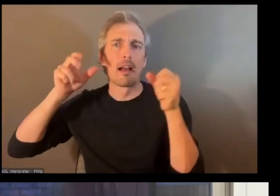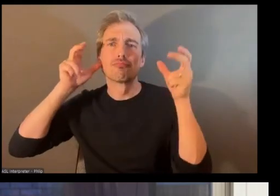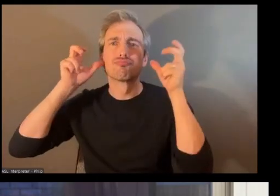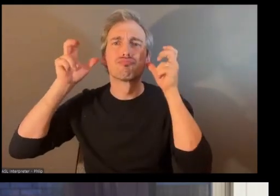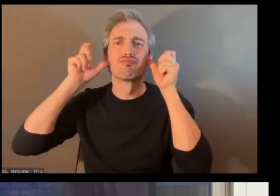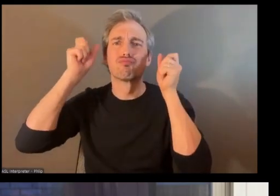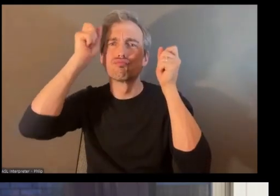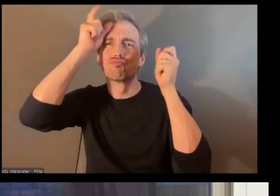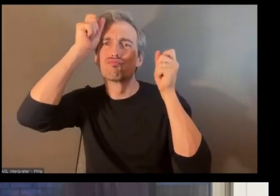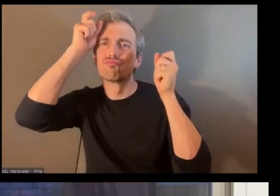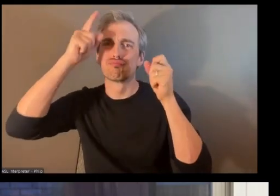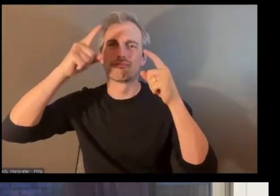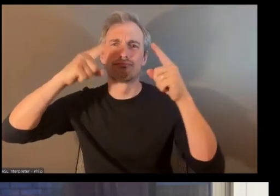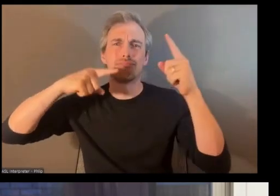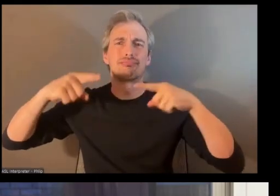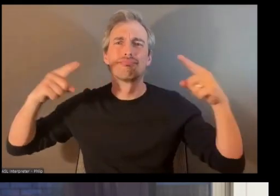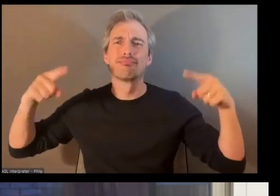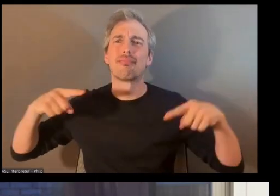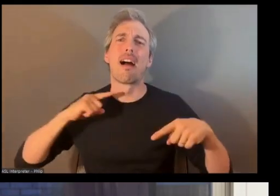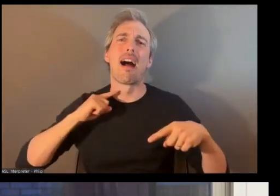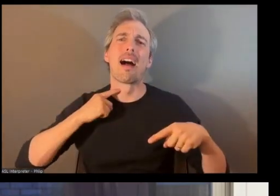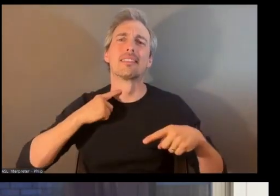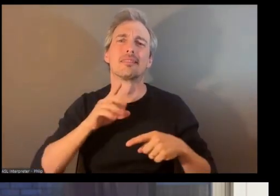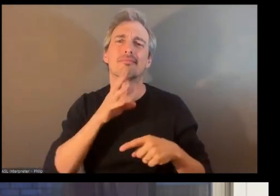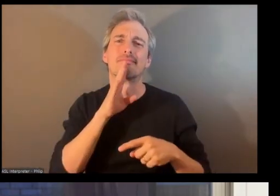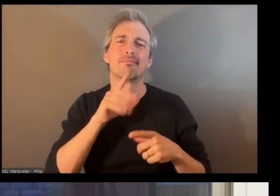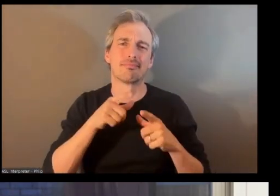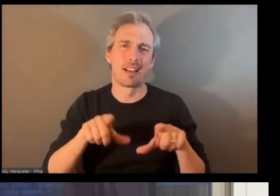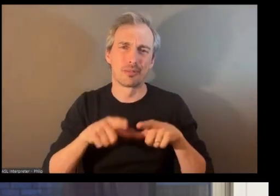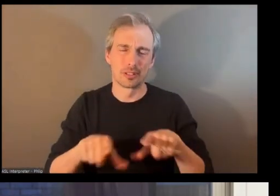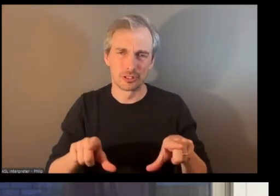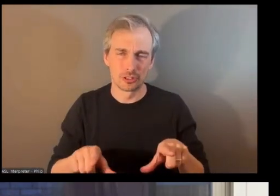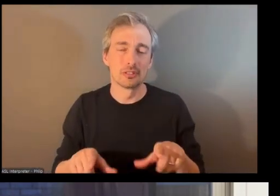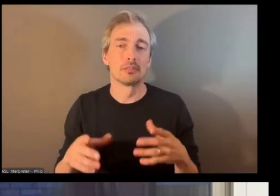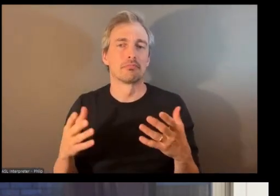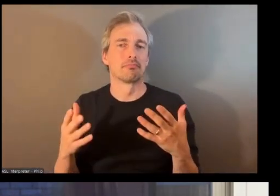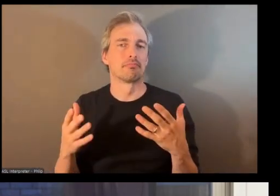where people just learned English at school or, like, in some other situation. Okay.